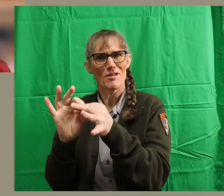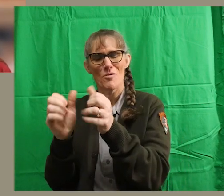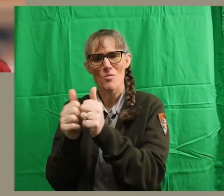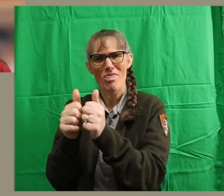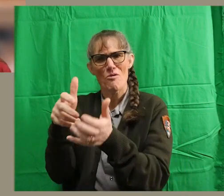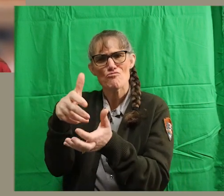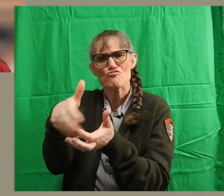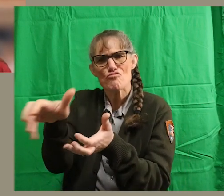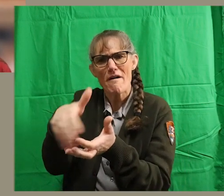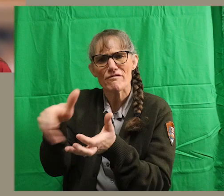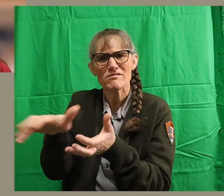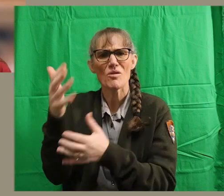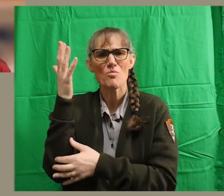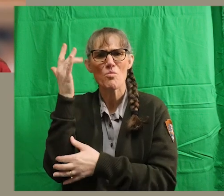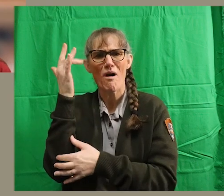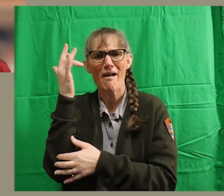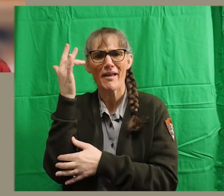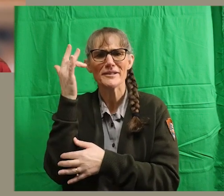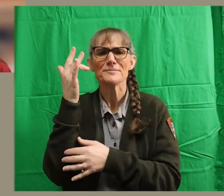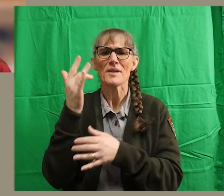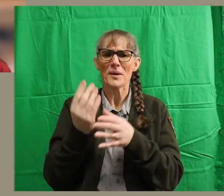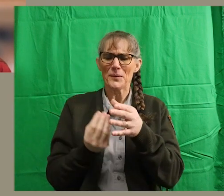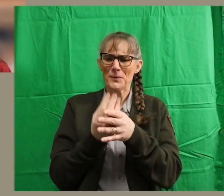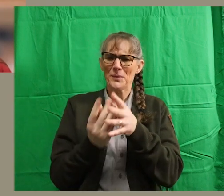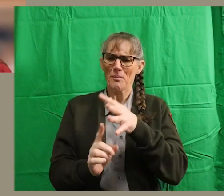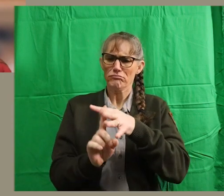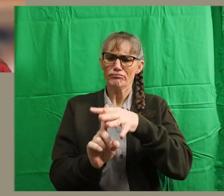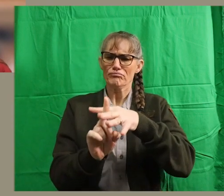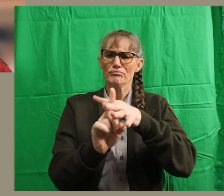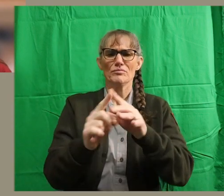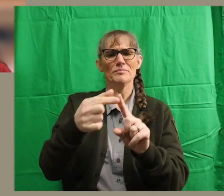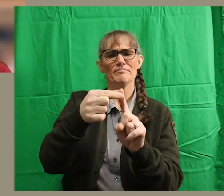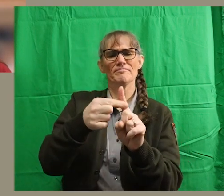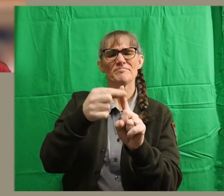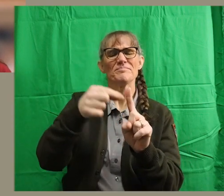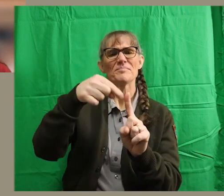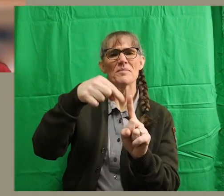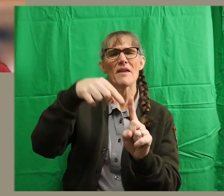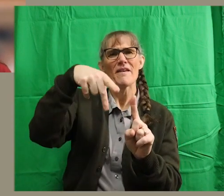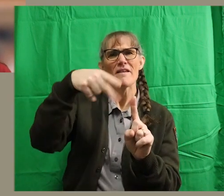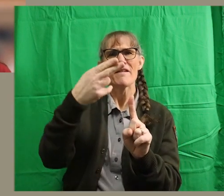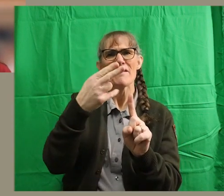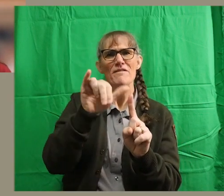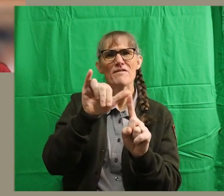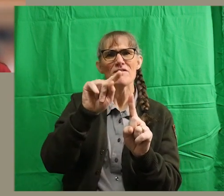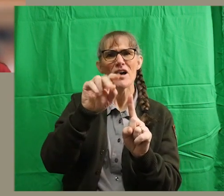plants in general with abrasion because they have phytoliths, which are a little, salacious elements